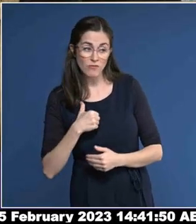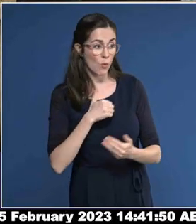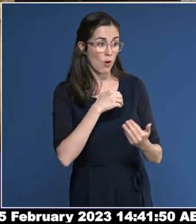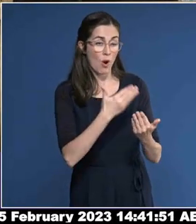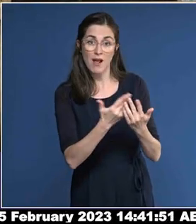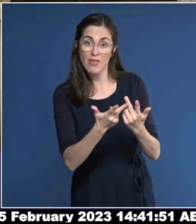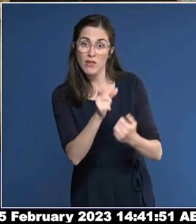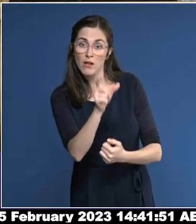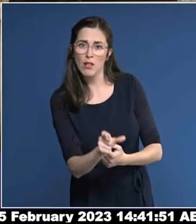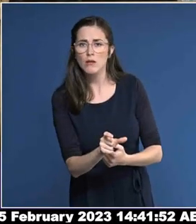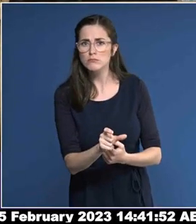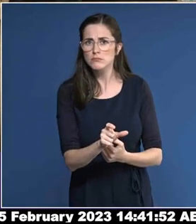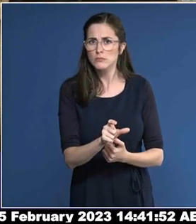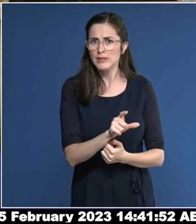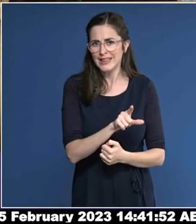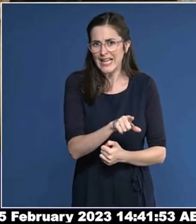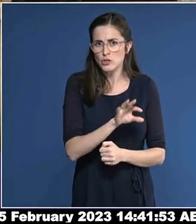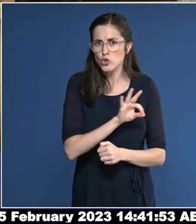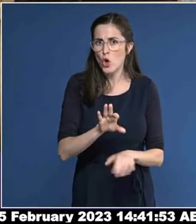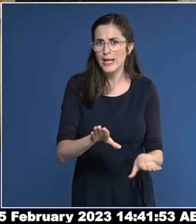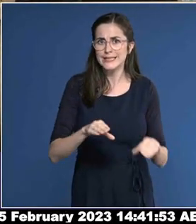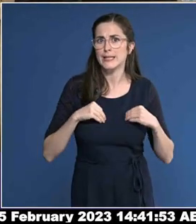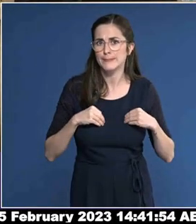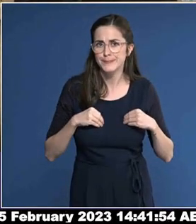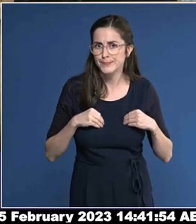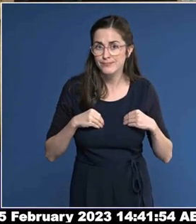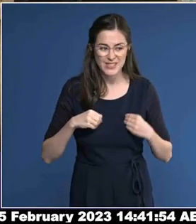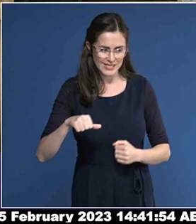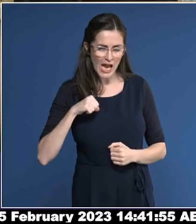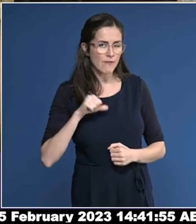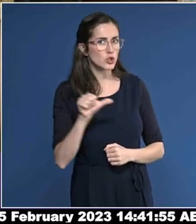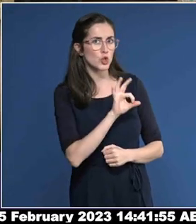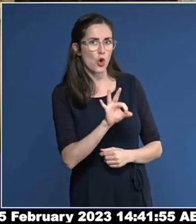okay for staff members to be exposed to that, and we would be working to educate and